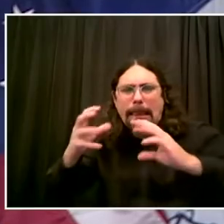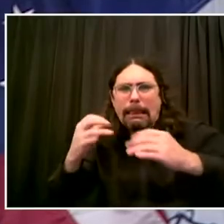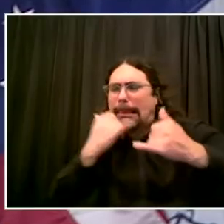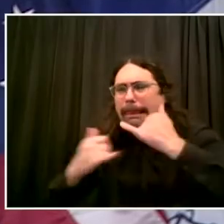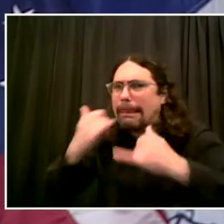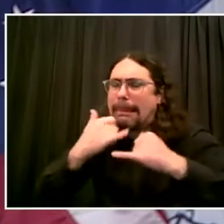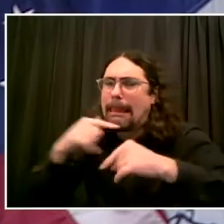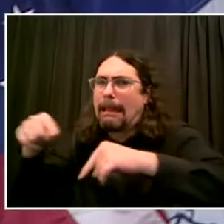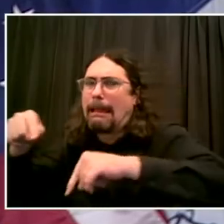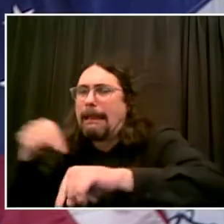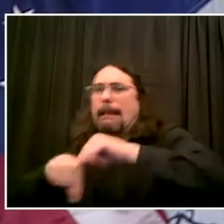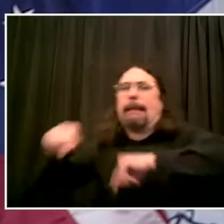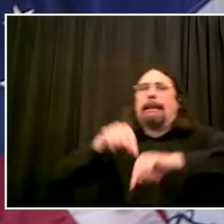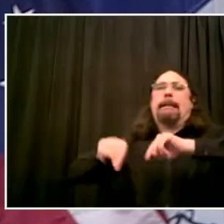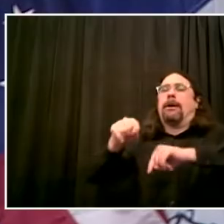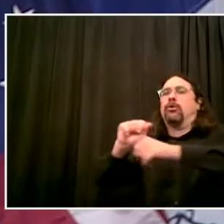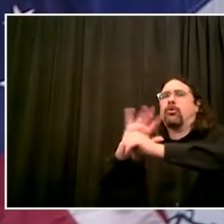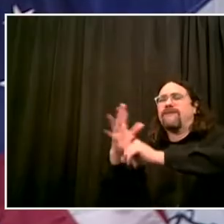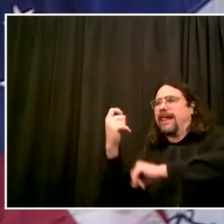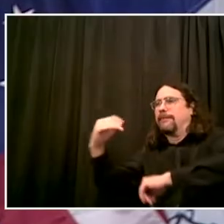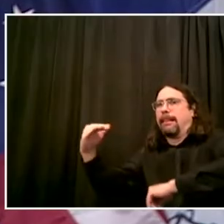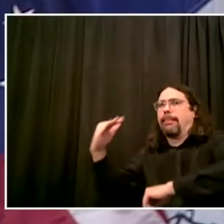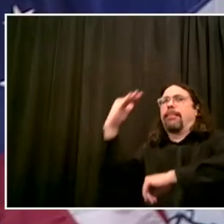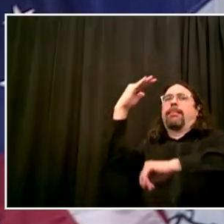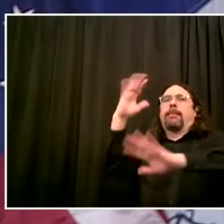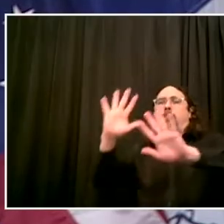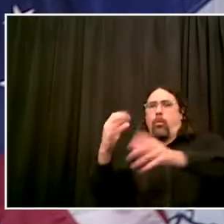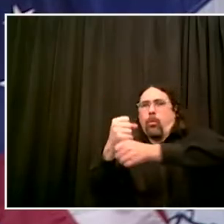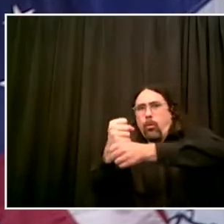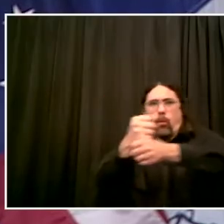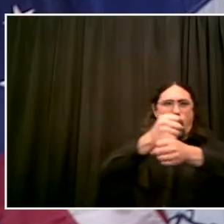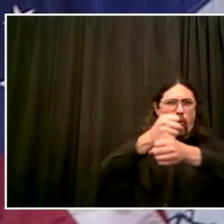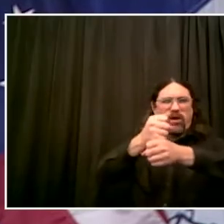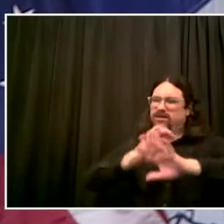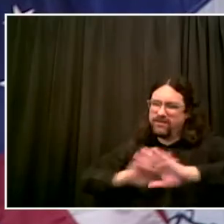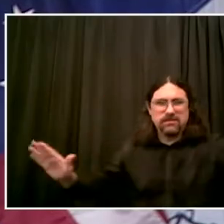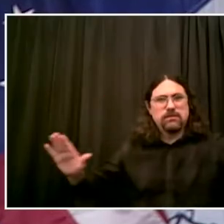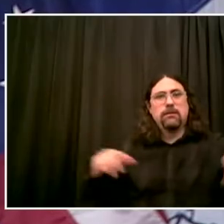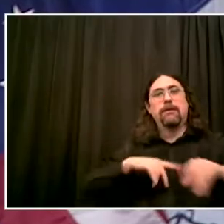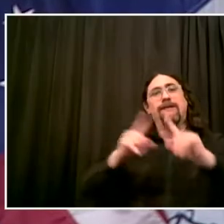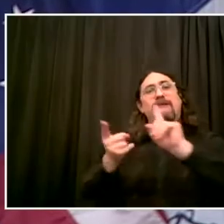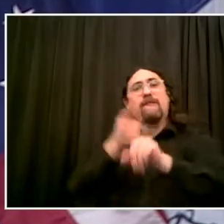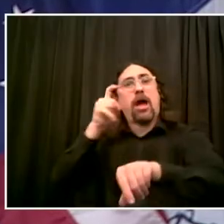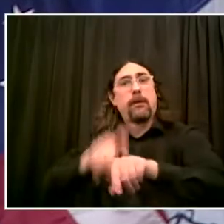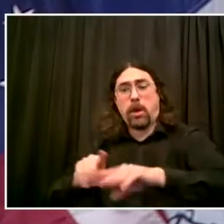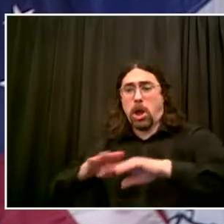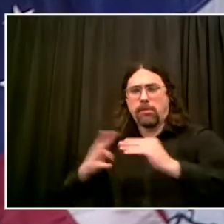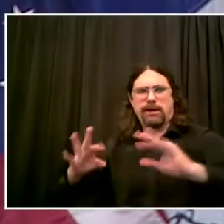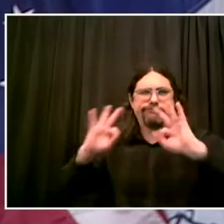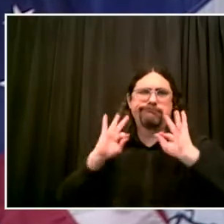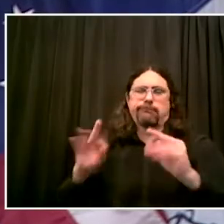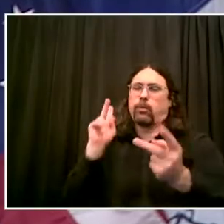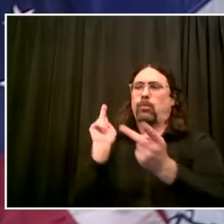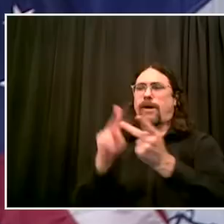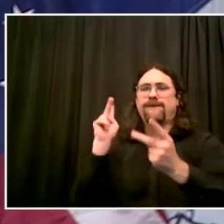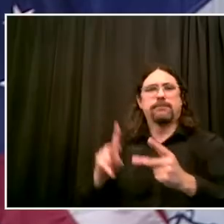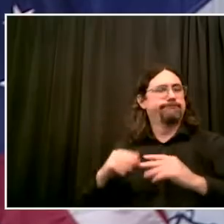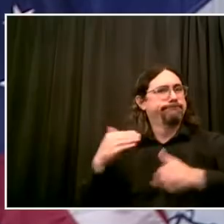FIRST. NOW WE HAVE NINE BUSINESSES IN